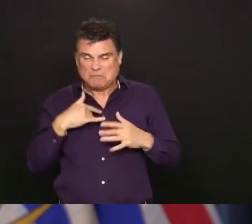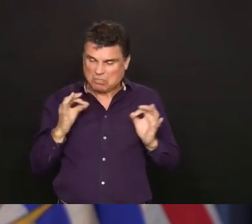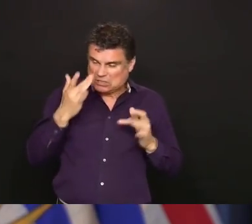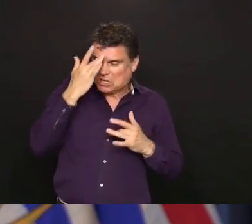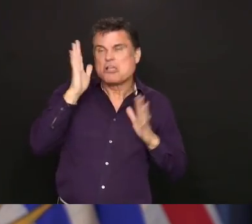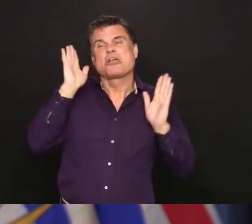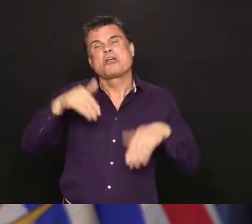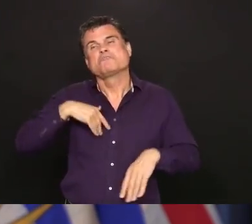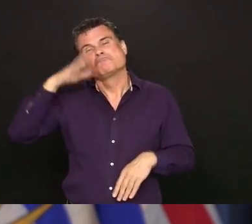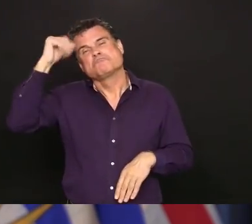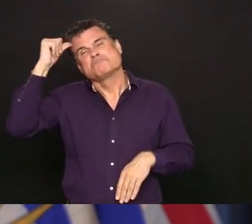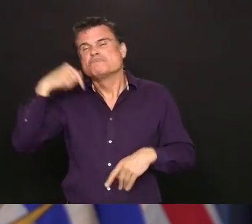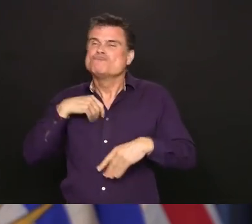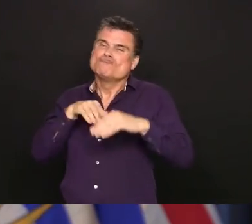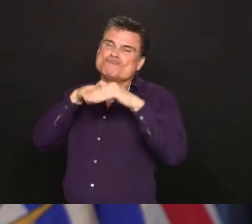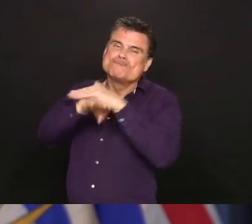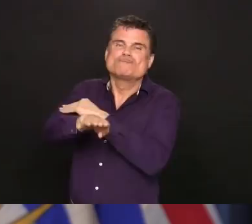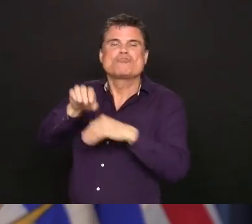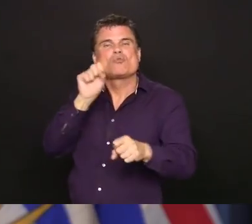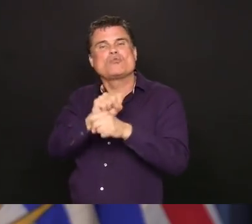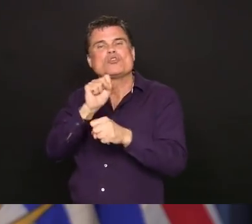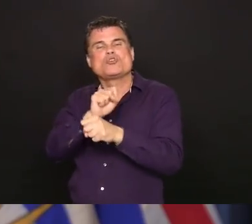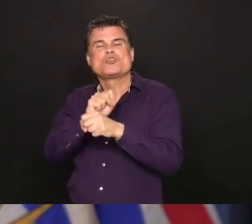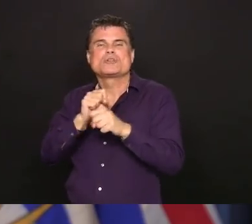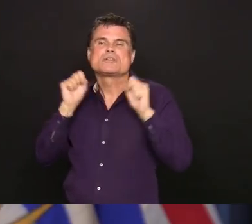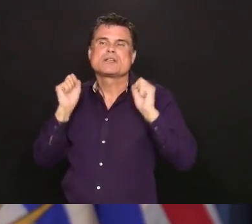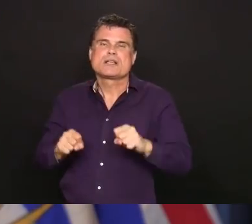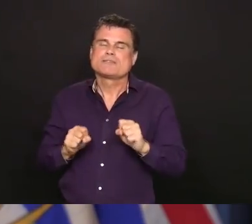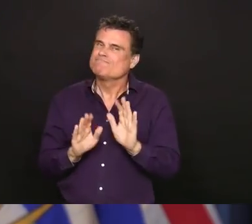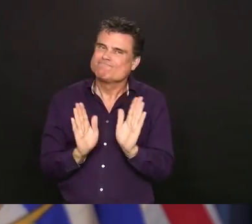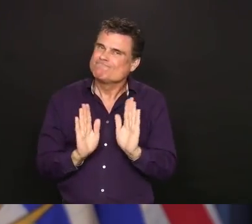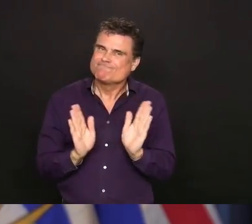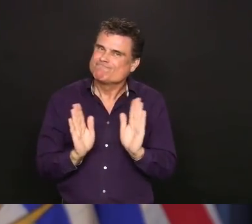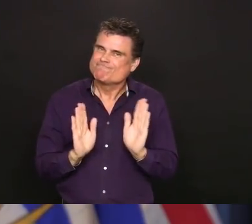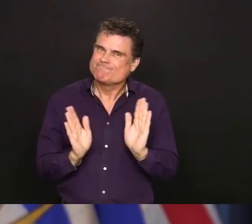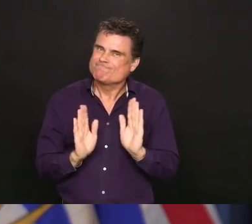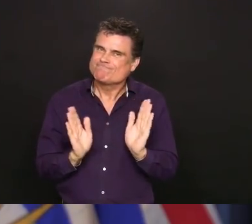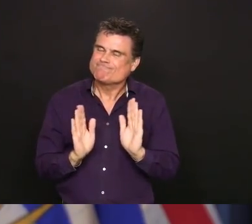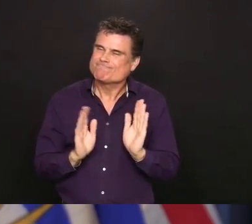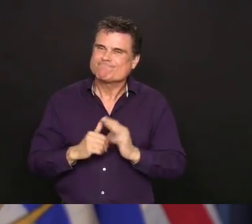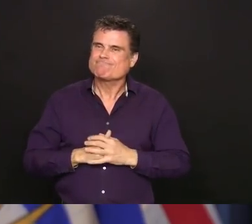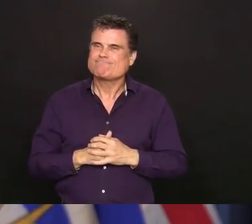workers coming in sick and not recognizing it and a couple of outbreaks that we've had recently